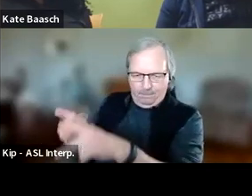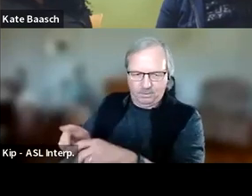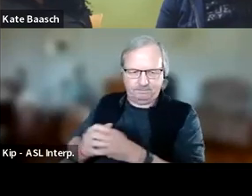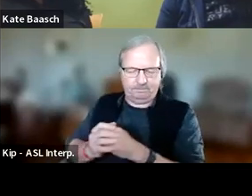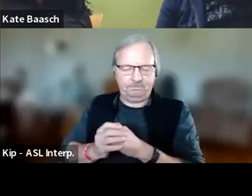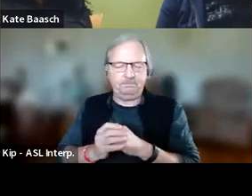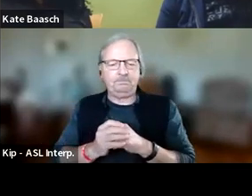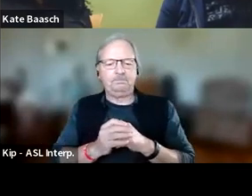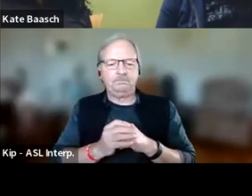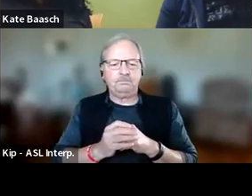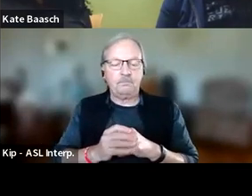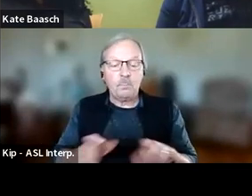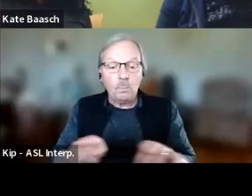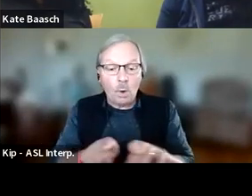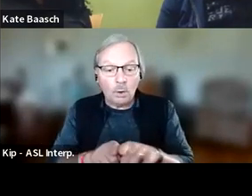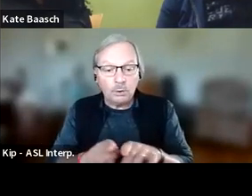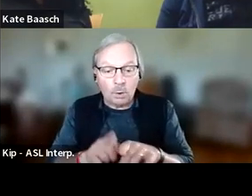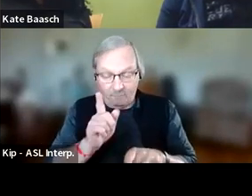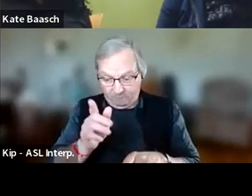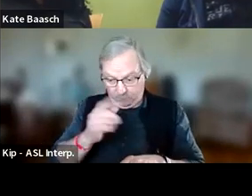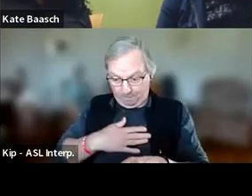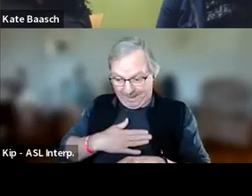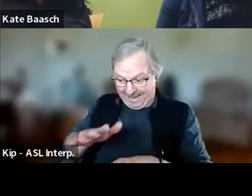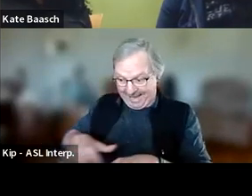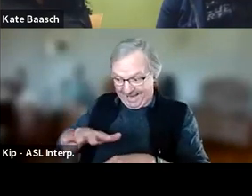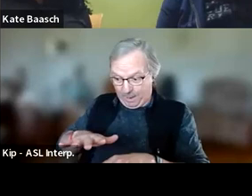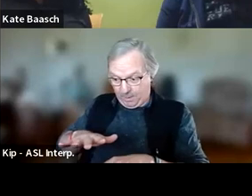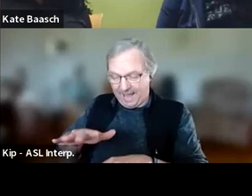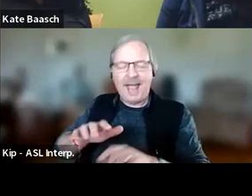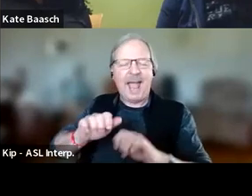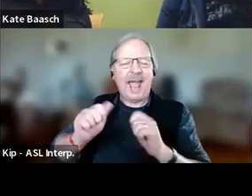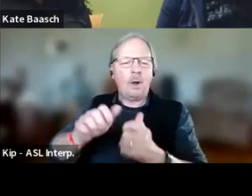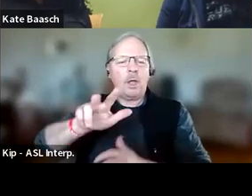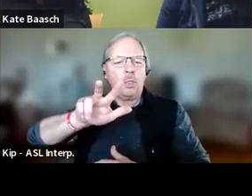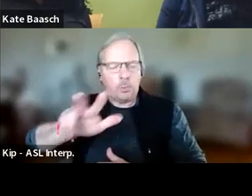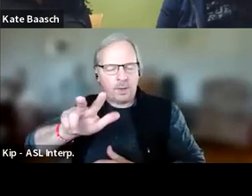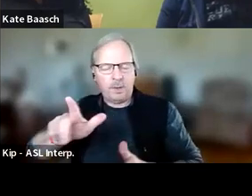And also when they, at least for my area, area three, we communicate consistently. So they have our emails,